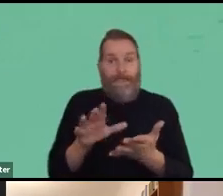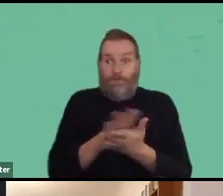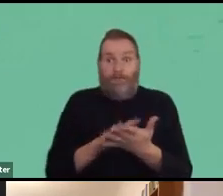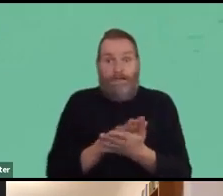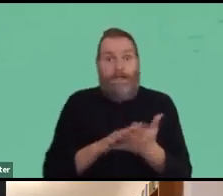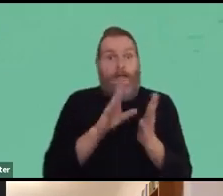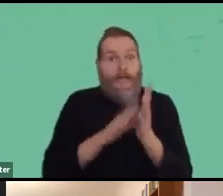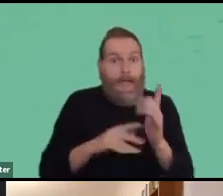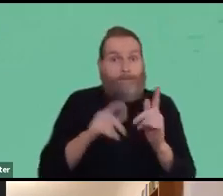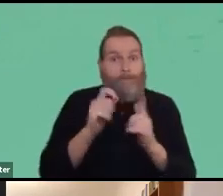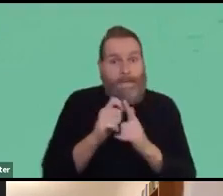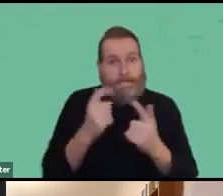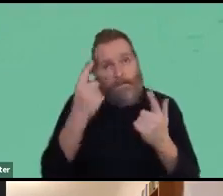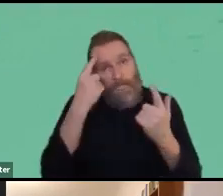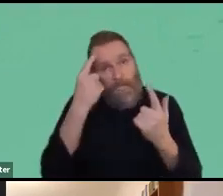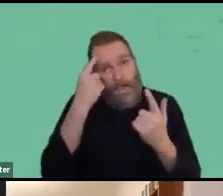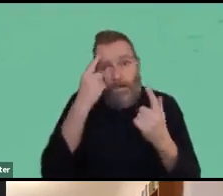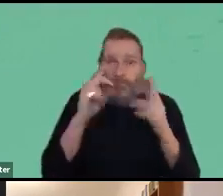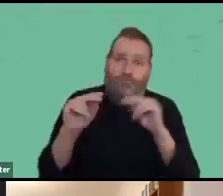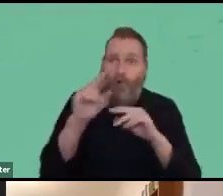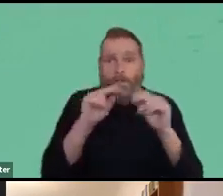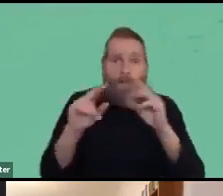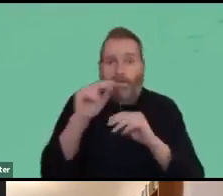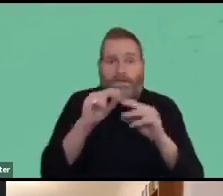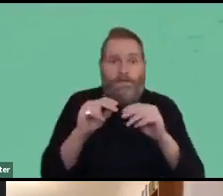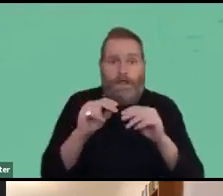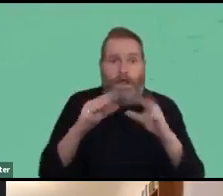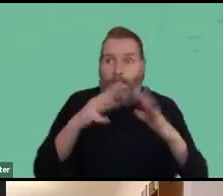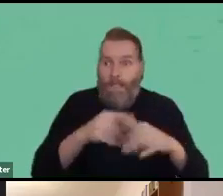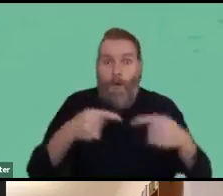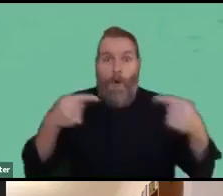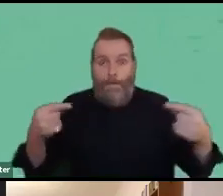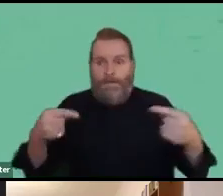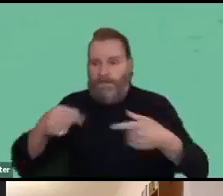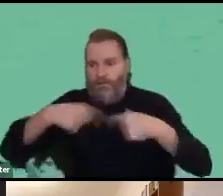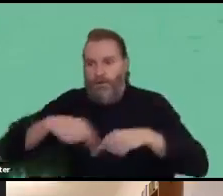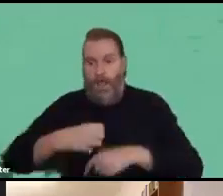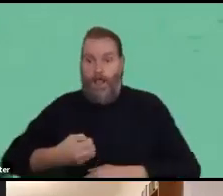all the opposition MPs did the leg work on that one don't know how much the minister did but um